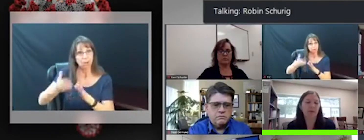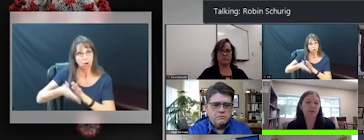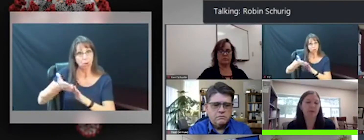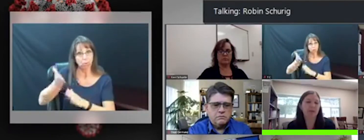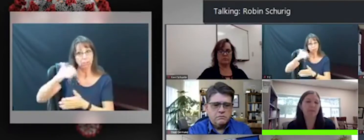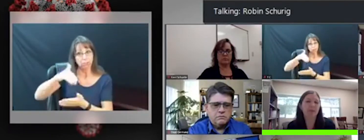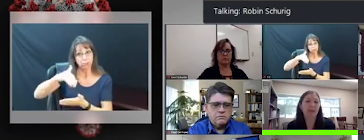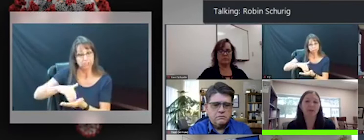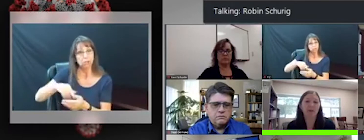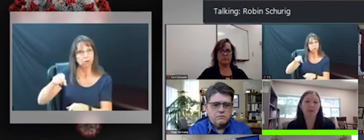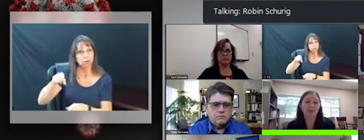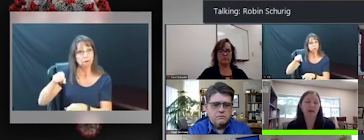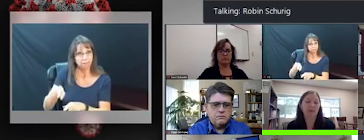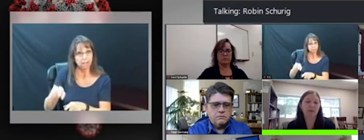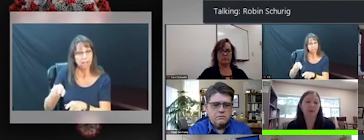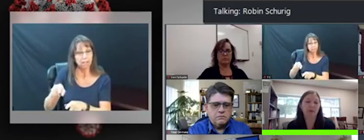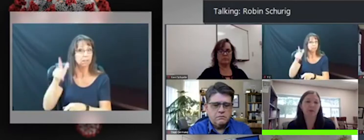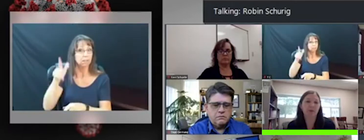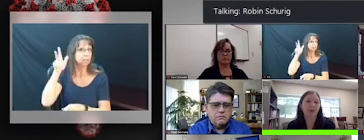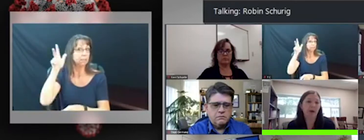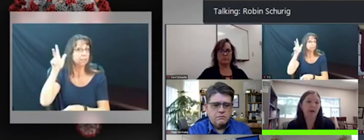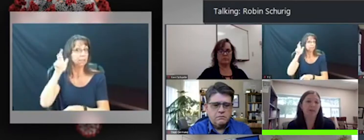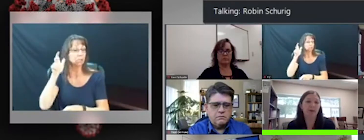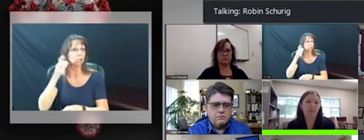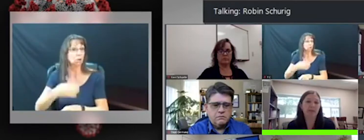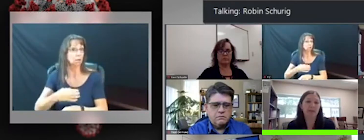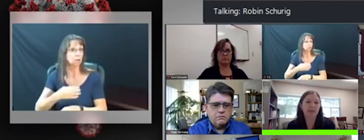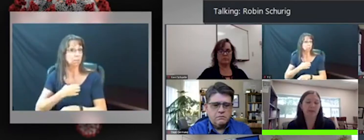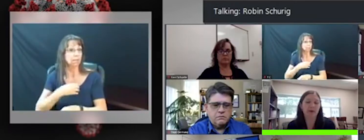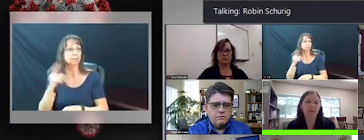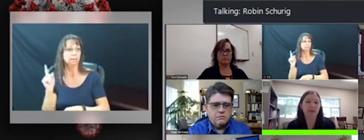either in response to complaints or sometimes in response to requests from businesses if they are